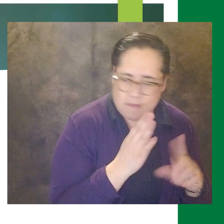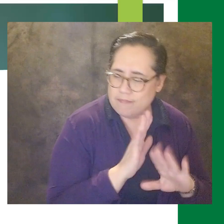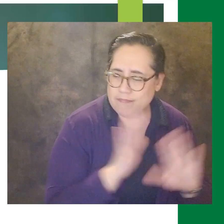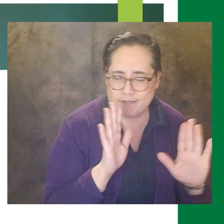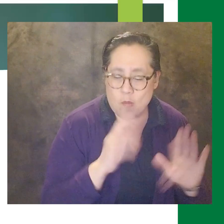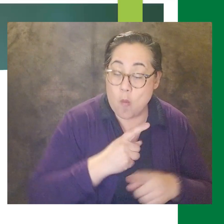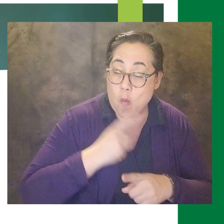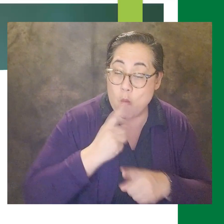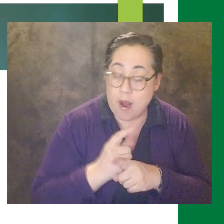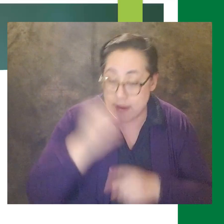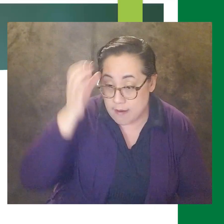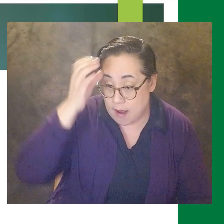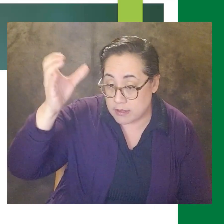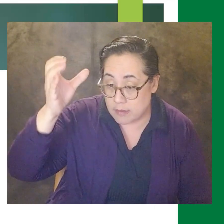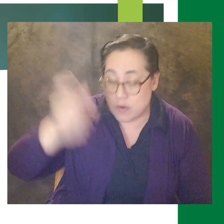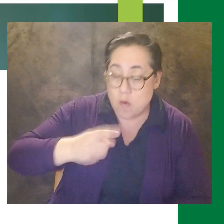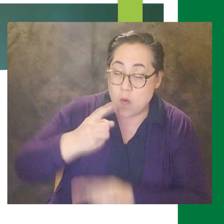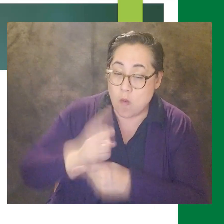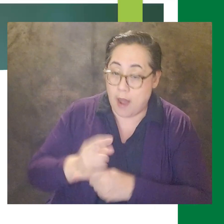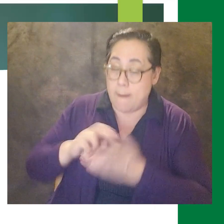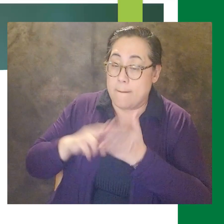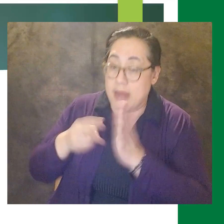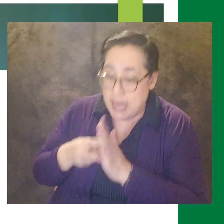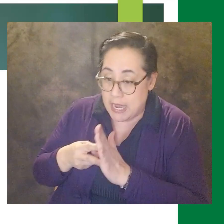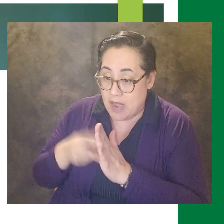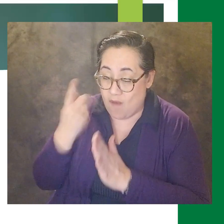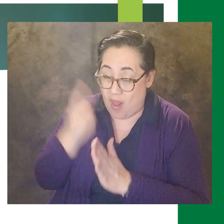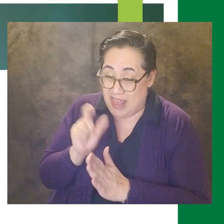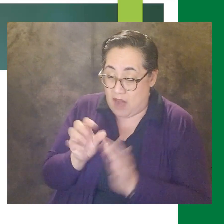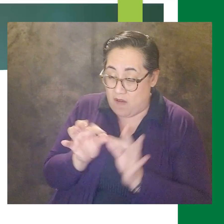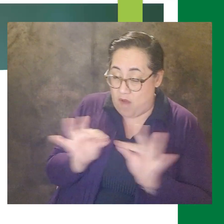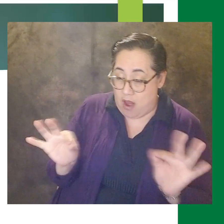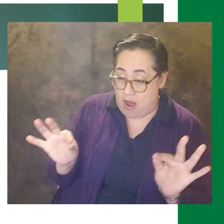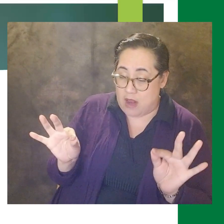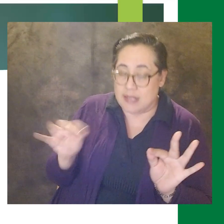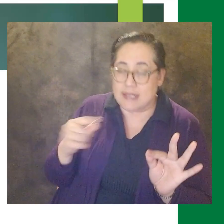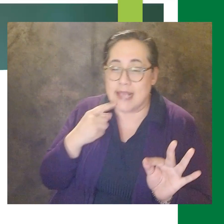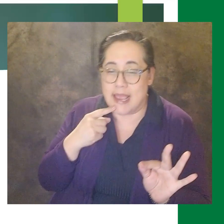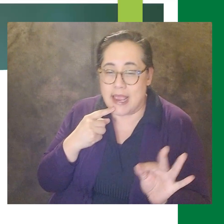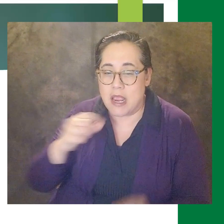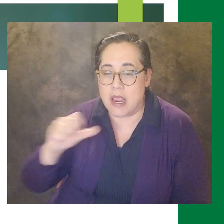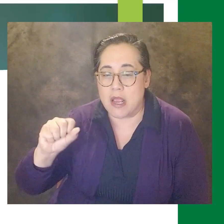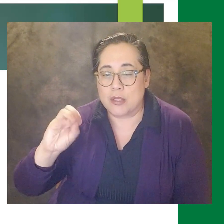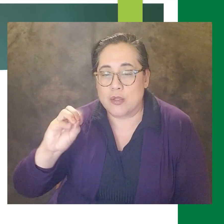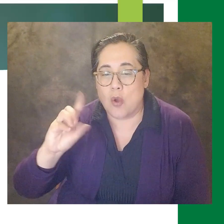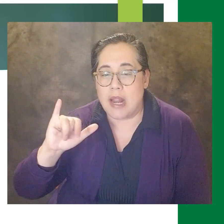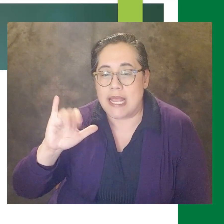interpreting that phrase would be to say 'solicitar' or 'postular.'